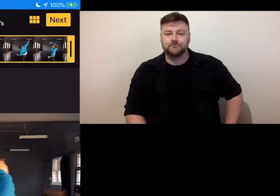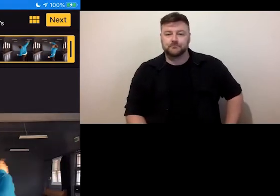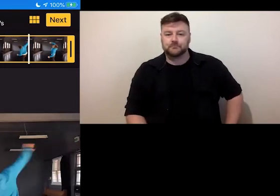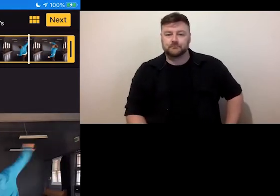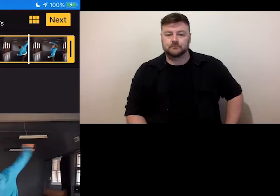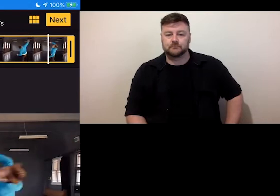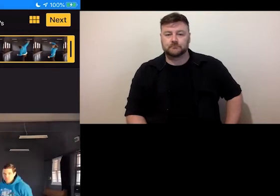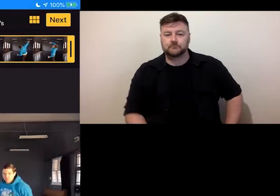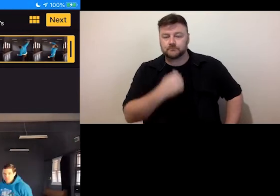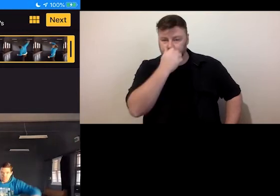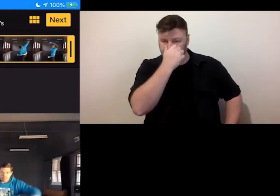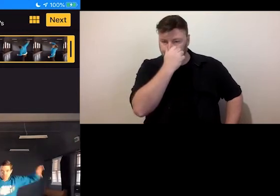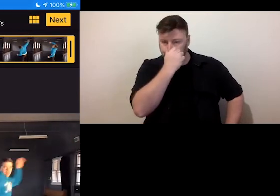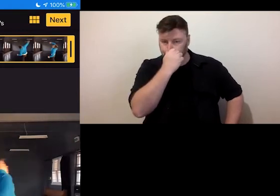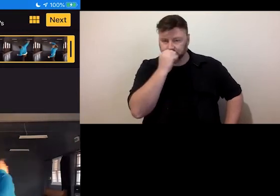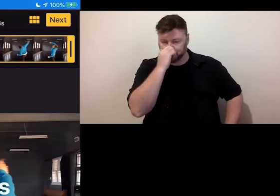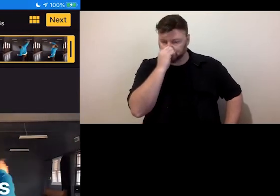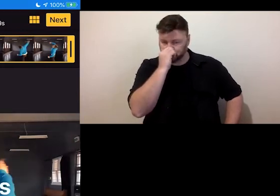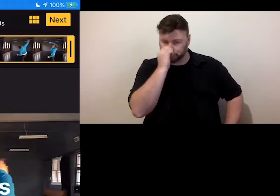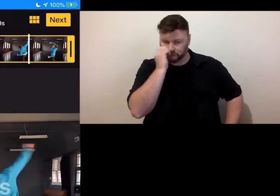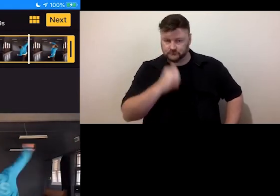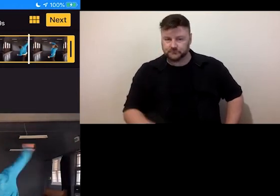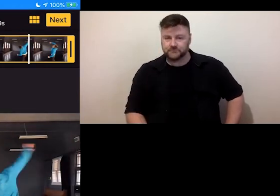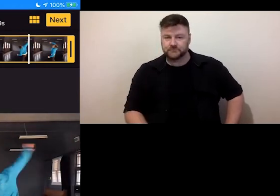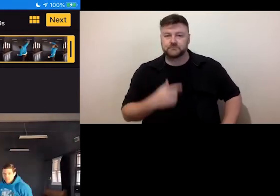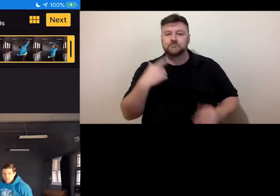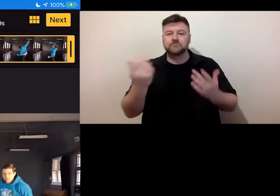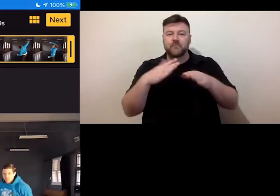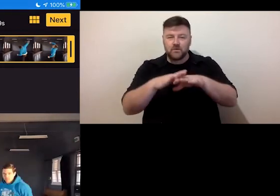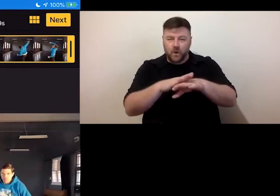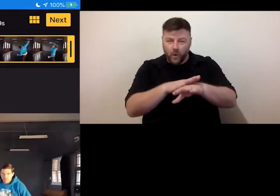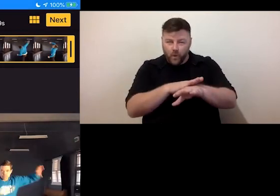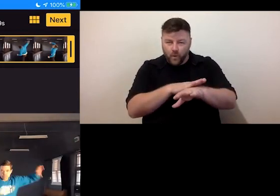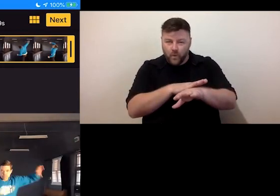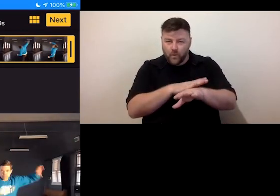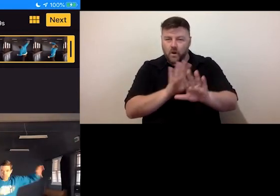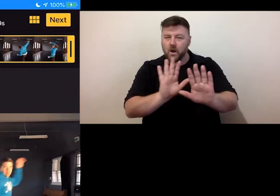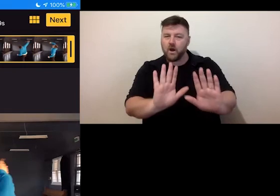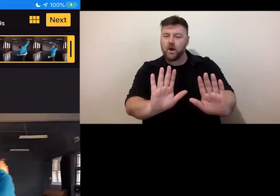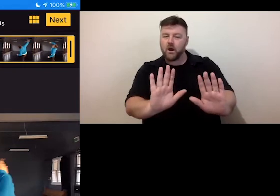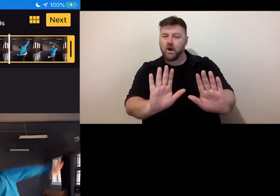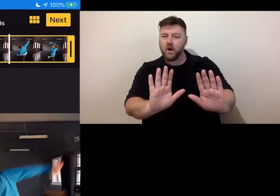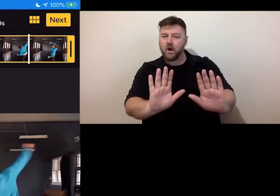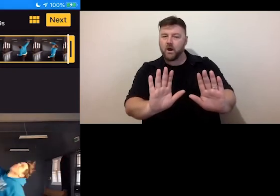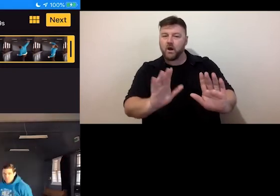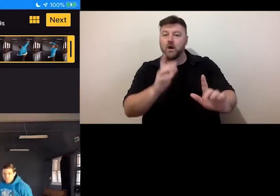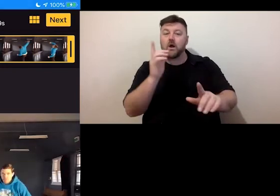Now that I've made it flow, I kind of see that these moments where I'm staring down the camera - I don't like that.